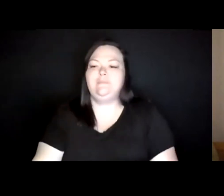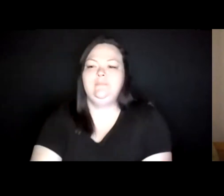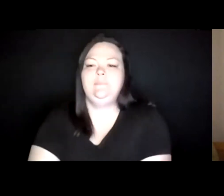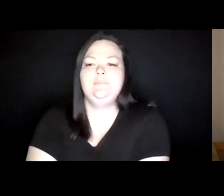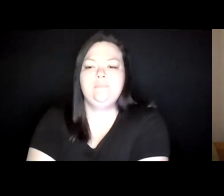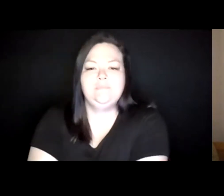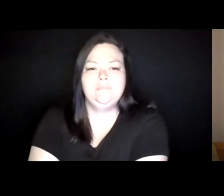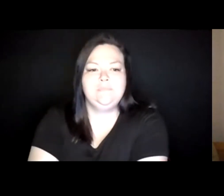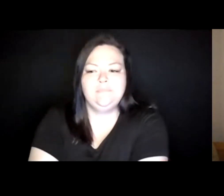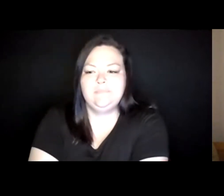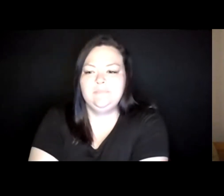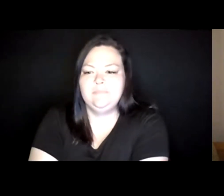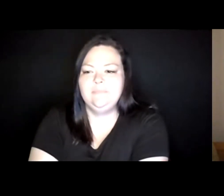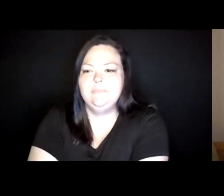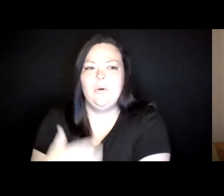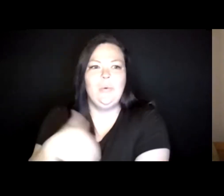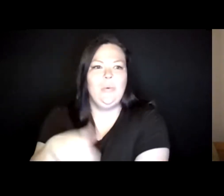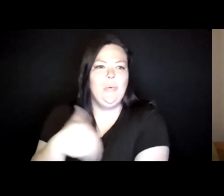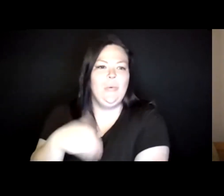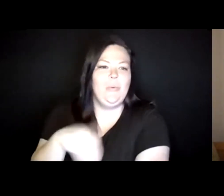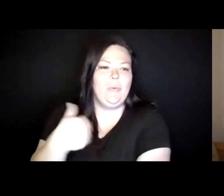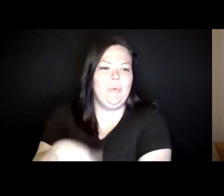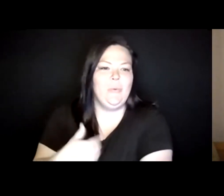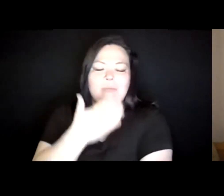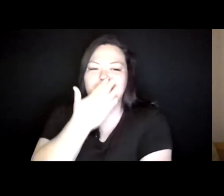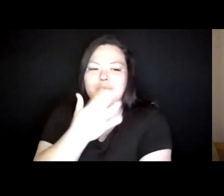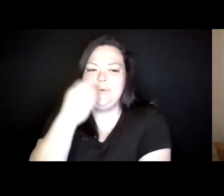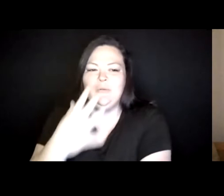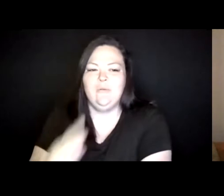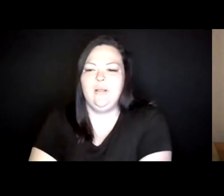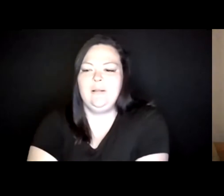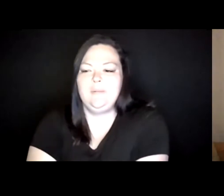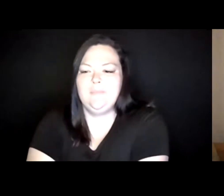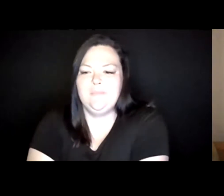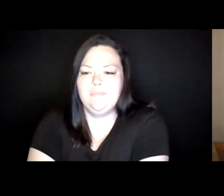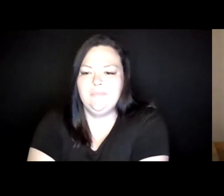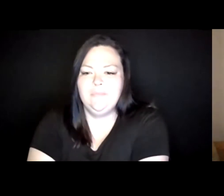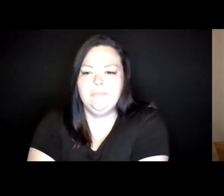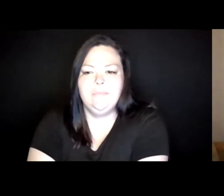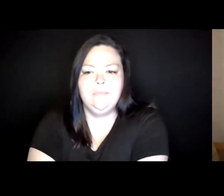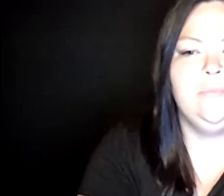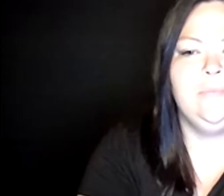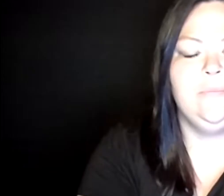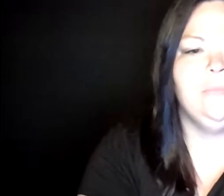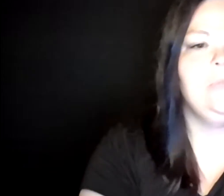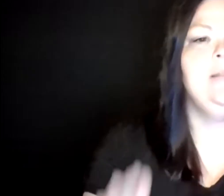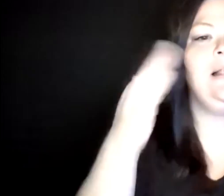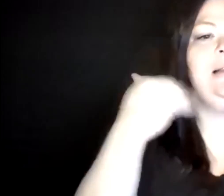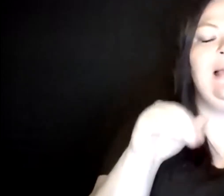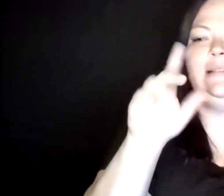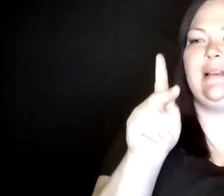Every line of thought made me go, "ugh, beautiful," thank you. Our next poet is KFG and, Megan,